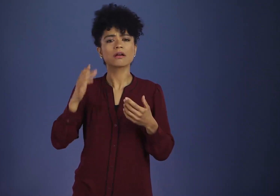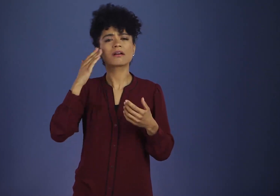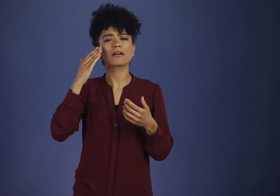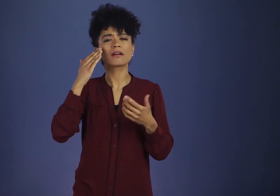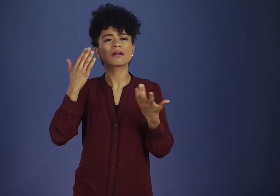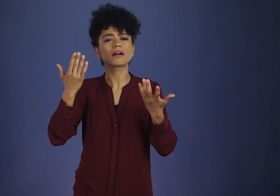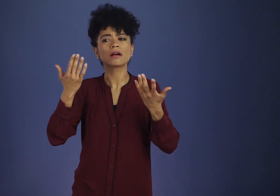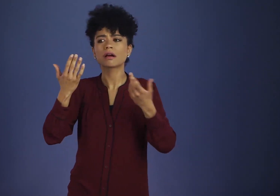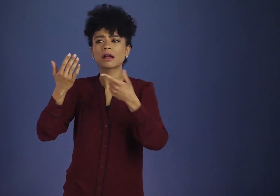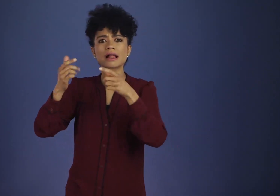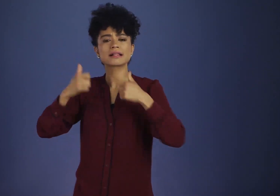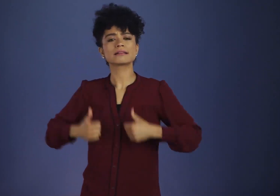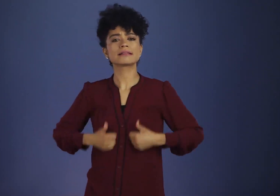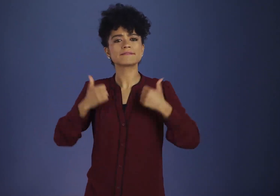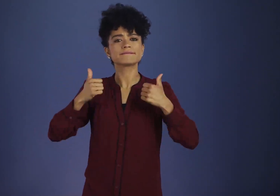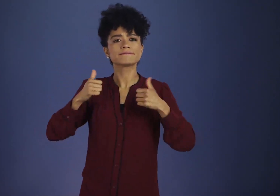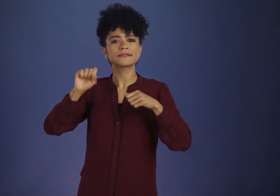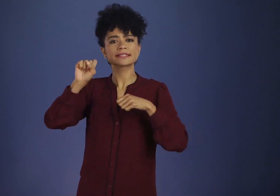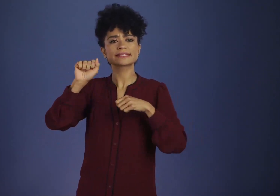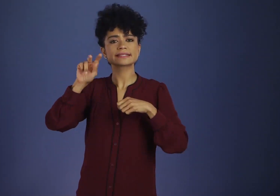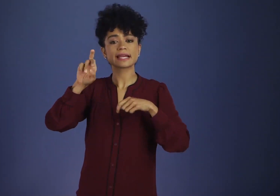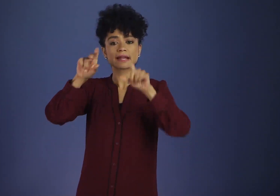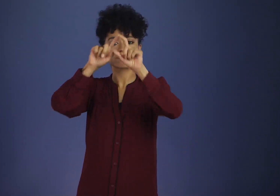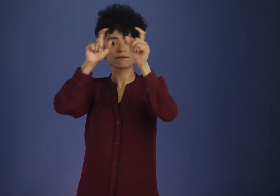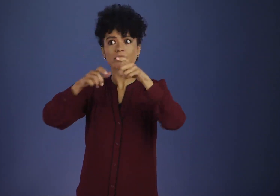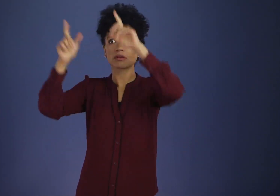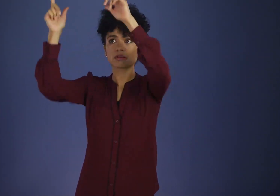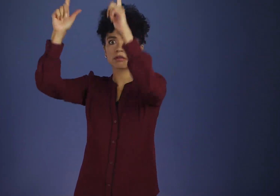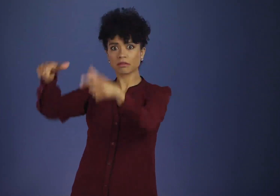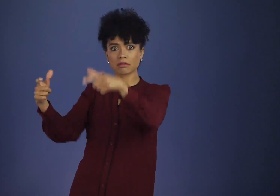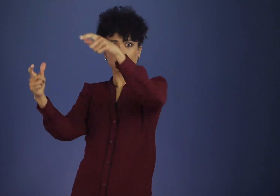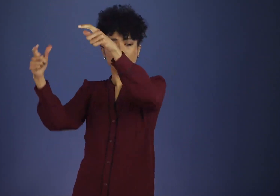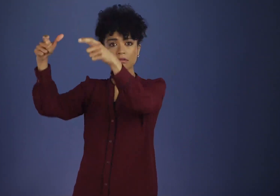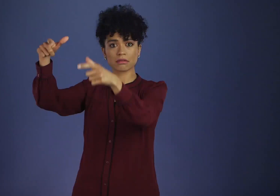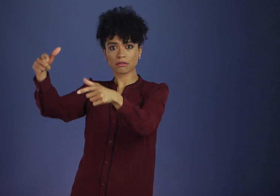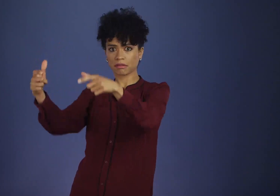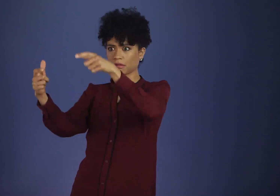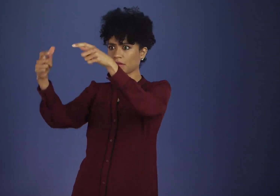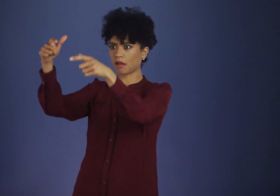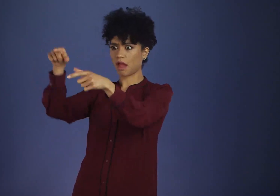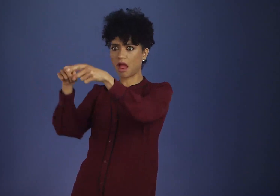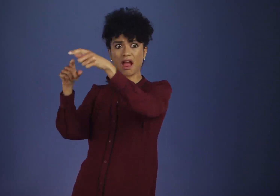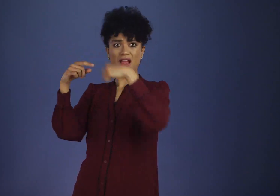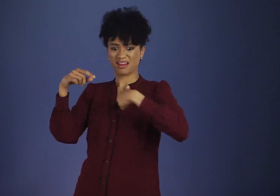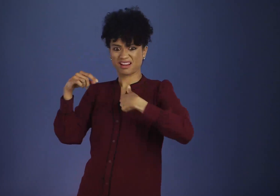But a few did, and when these laid hold of A.A. principles with all the fervor